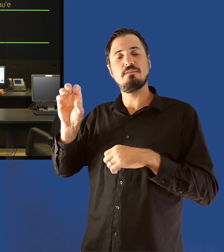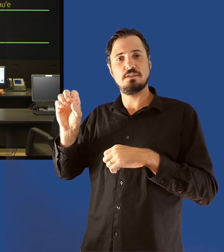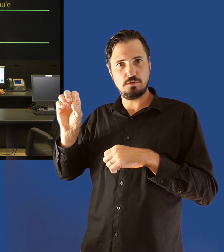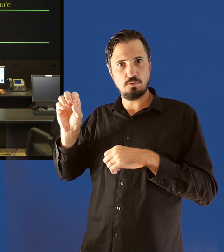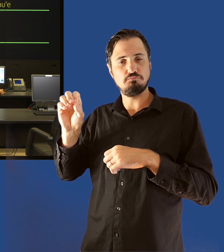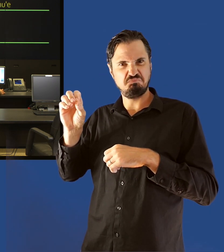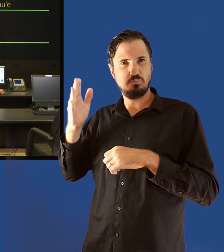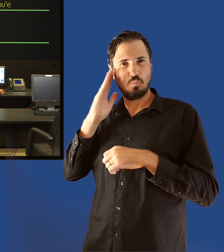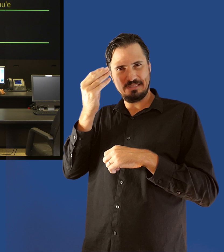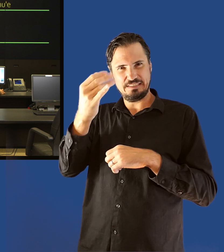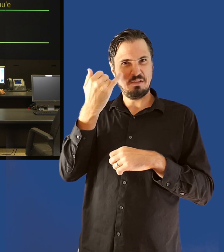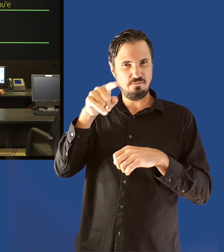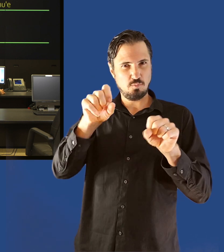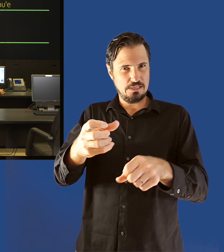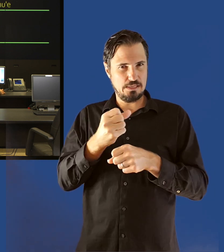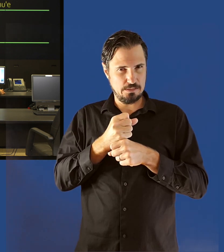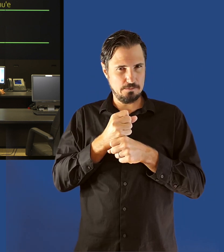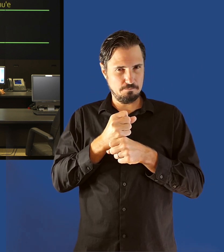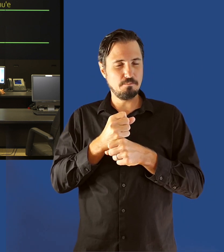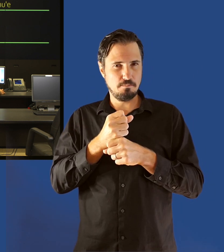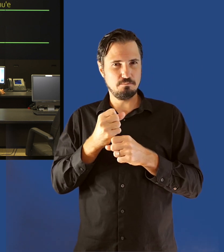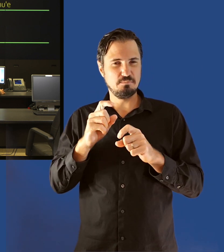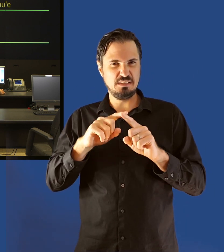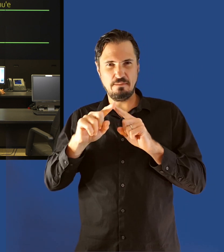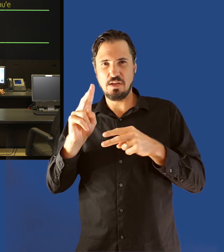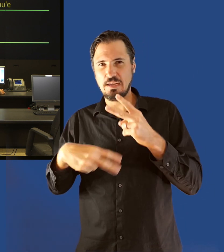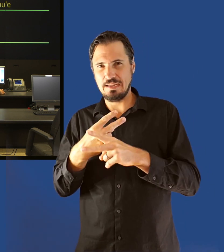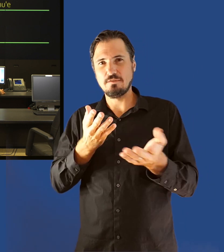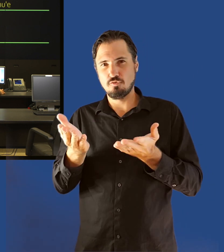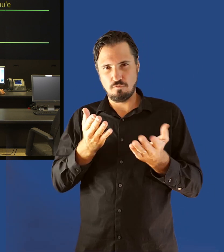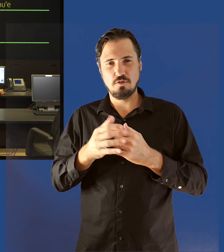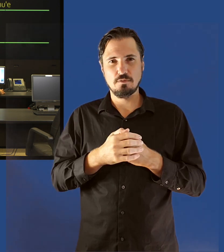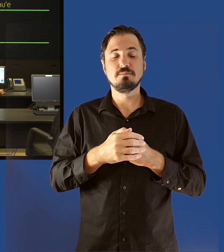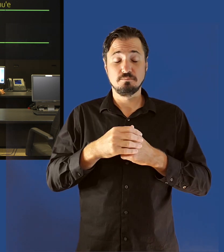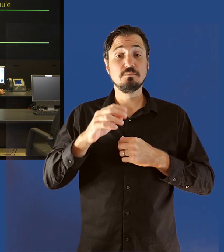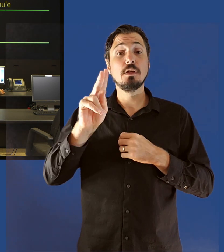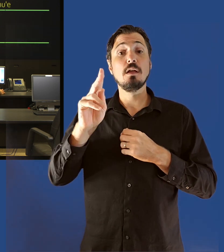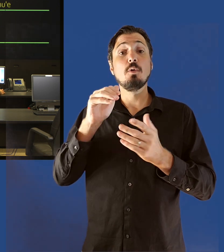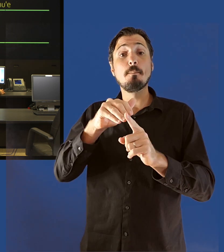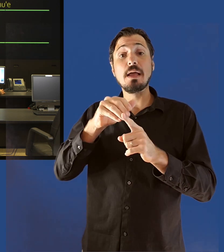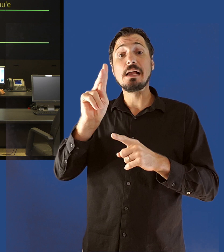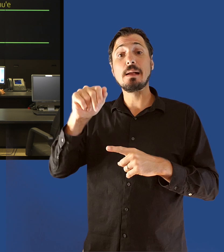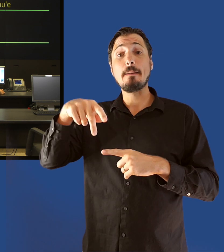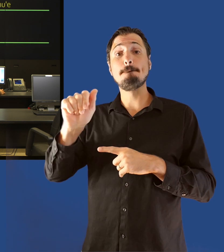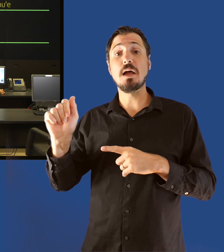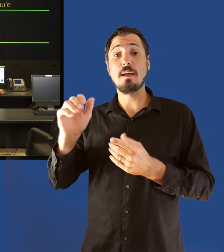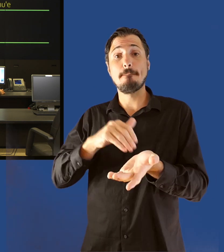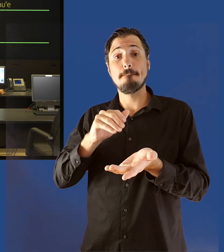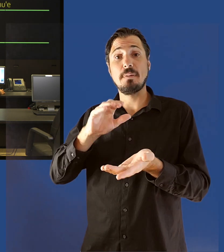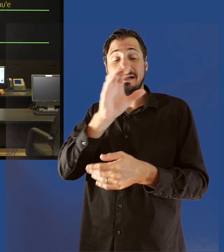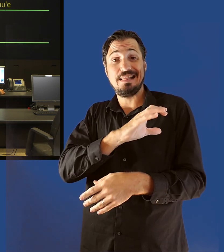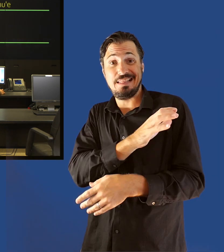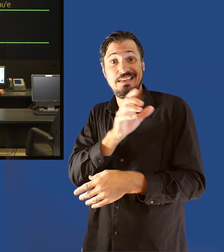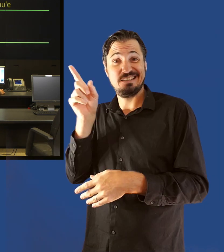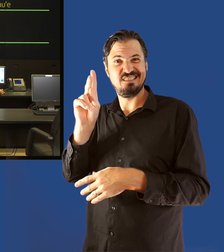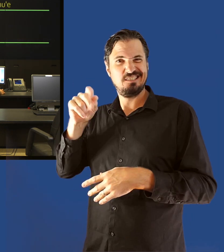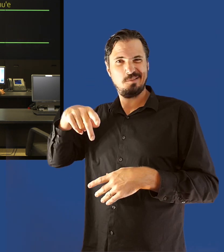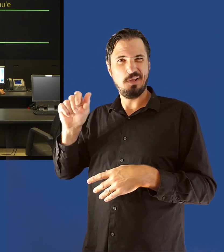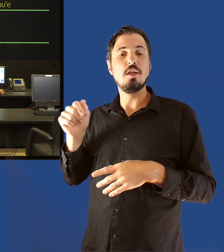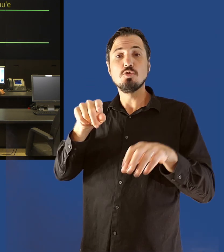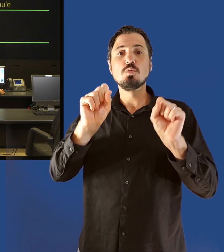As a reminder, the Kaua‘i Medical Clinic in Kapa‘a is now offering specimen collection Monday through Friday, 10 a.m. to 2 p.m.